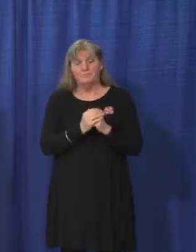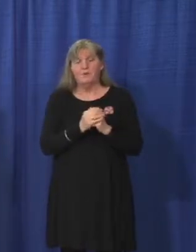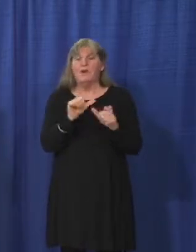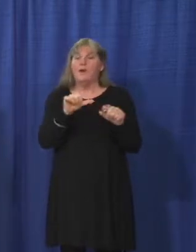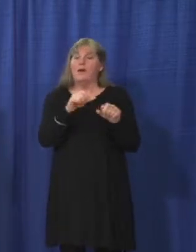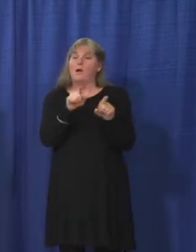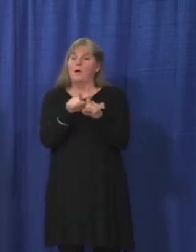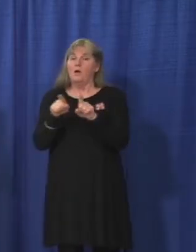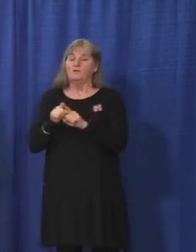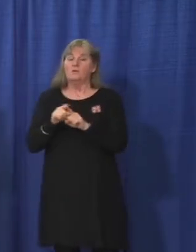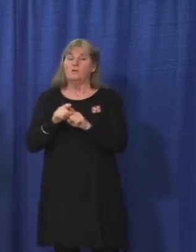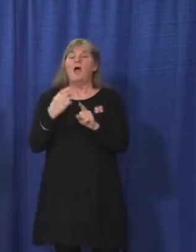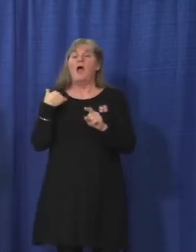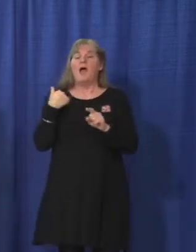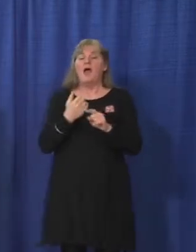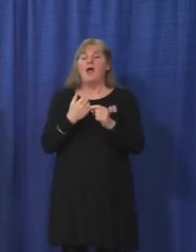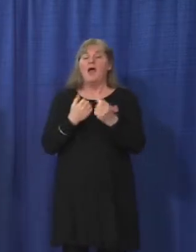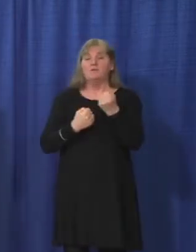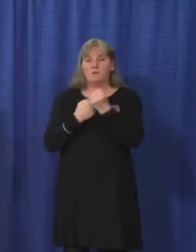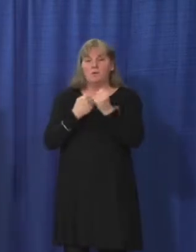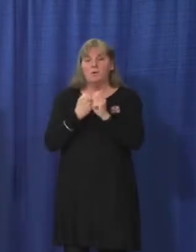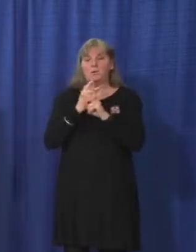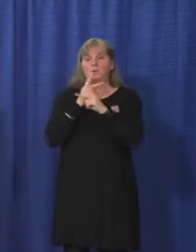businesses which covers costs that help businesses to